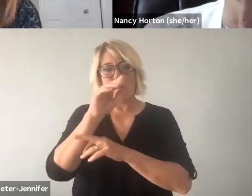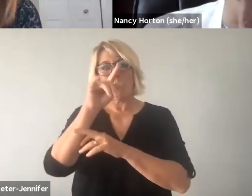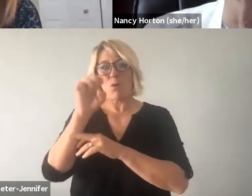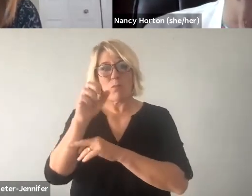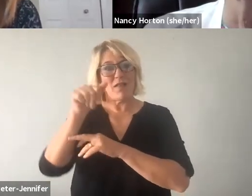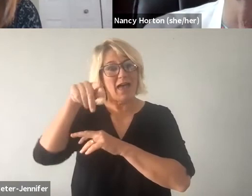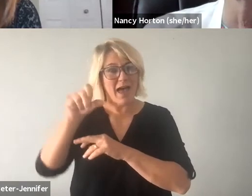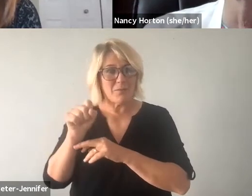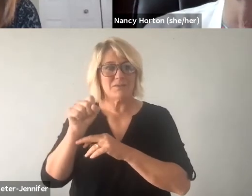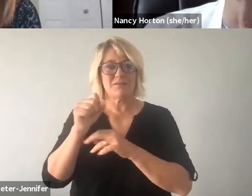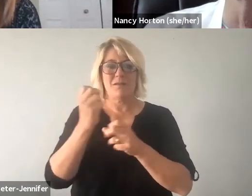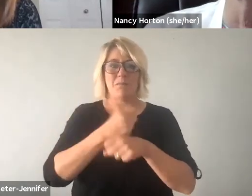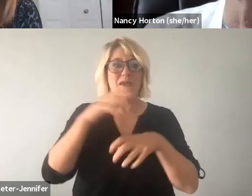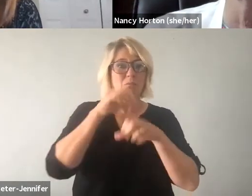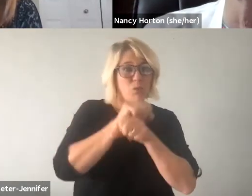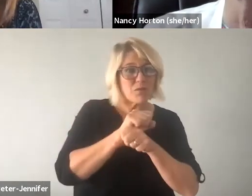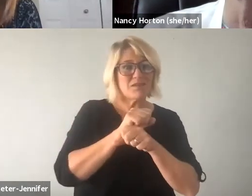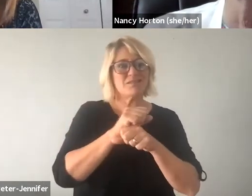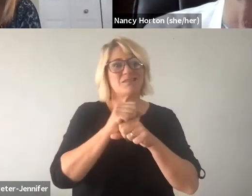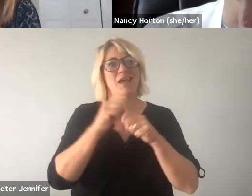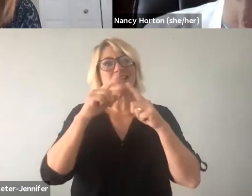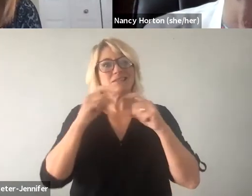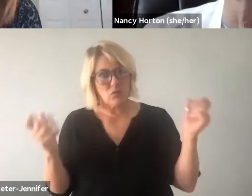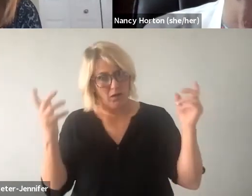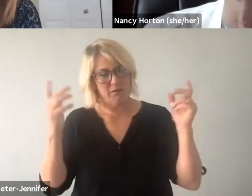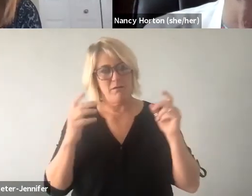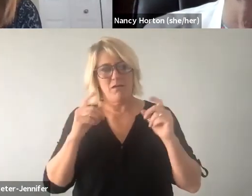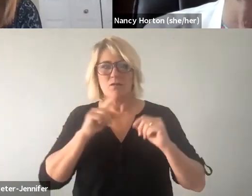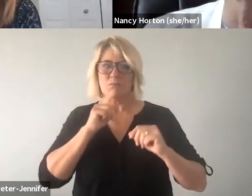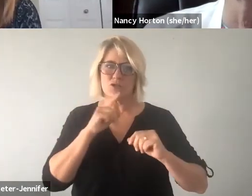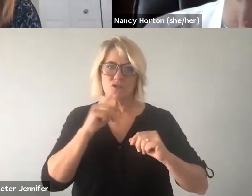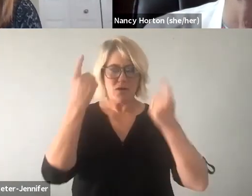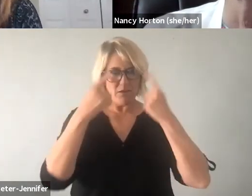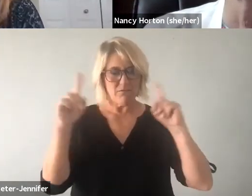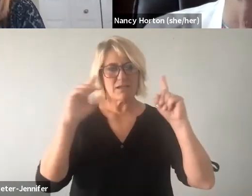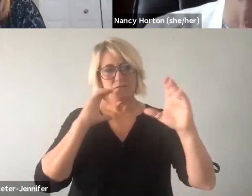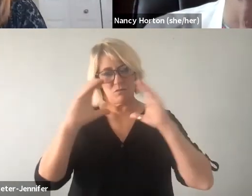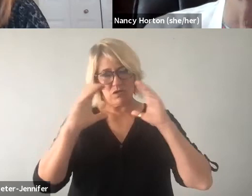concepts that Nancy has been talking